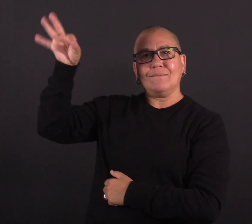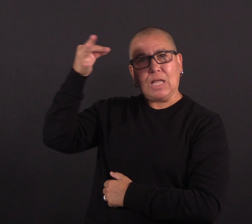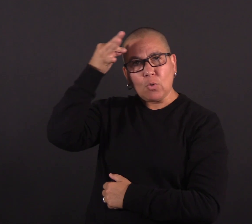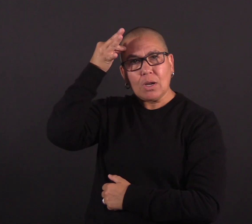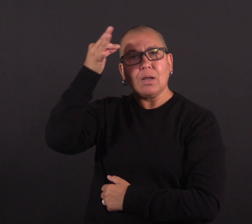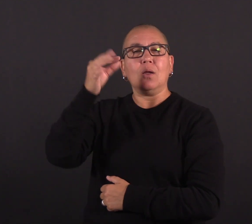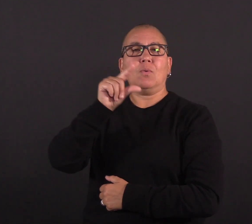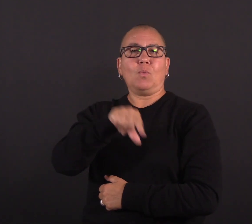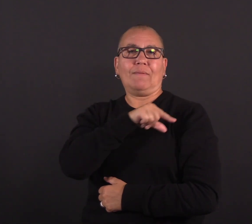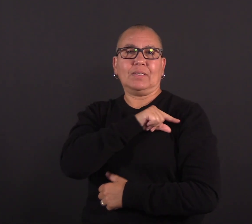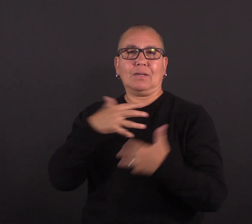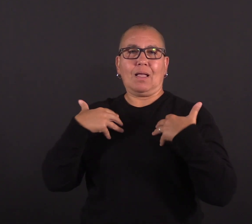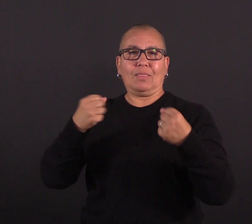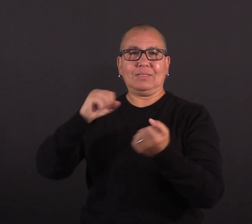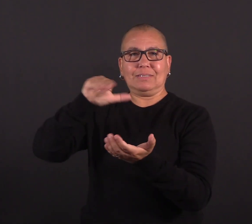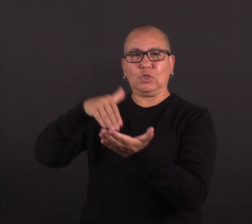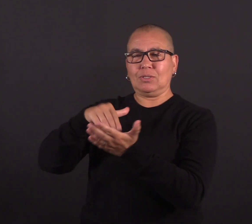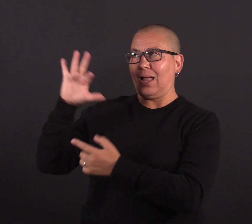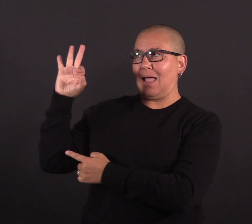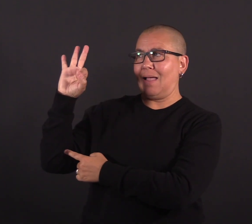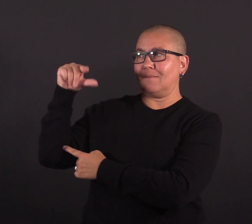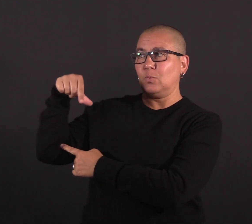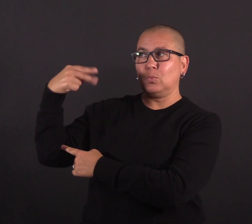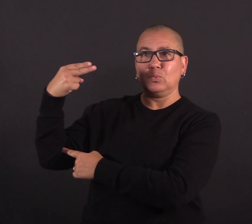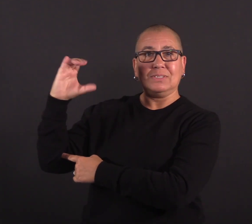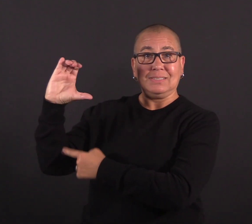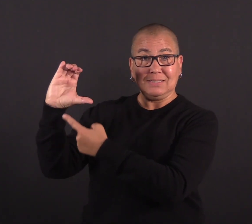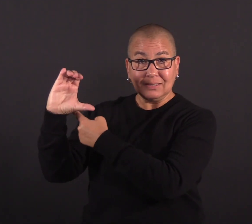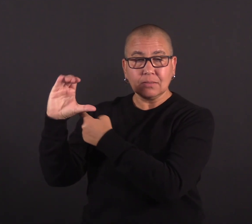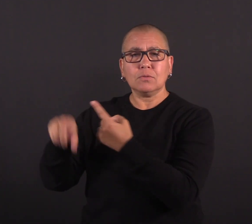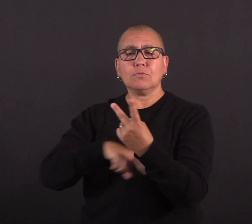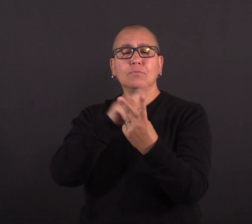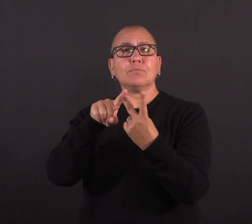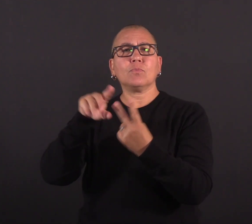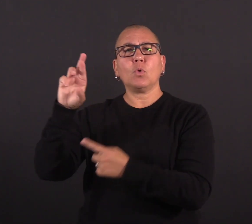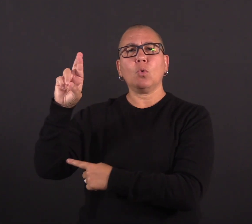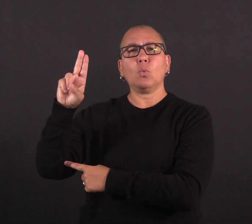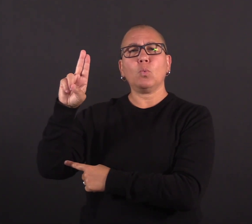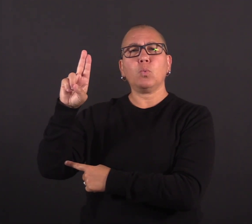Underinsured children are eligible to receive vaccines only at Federally Qualified Health